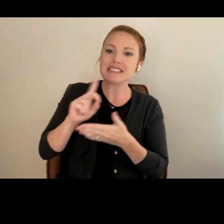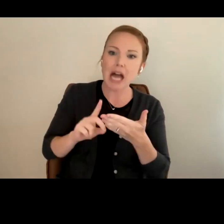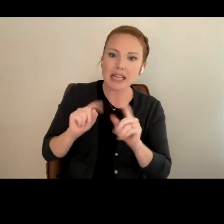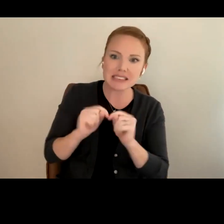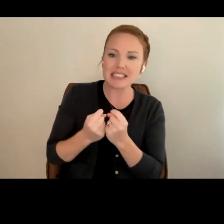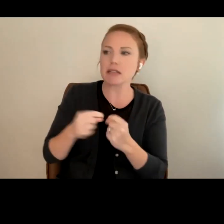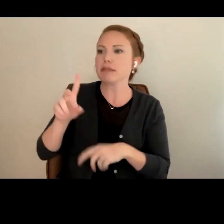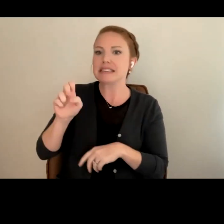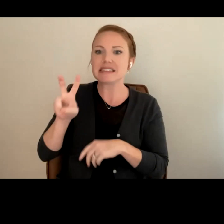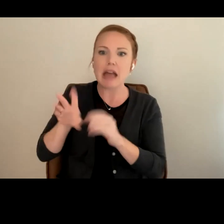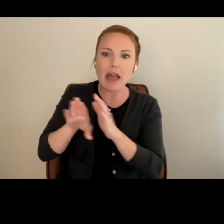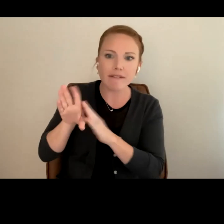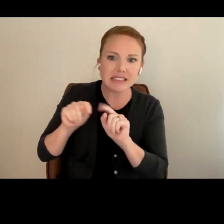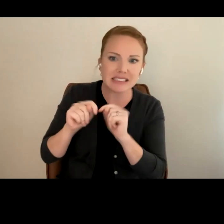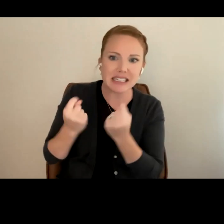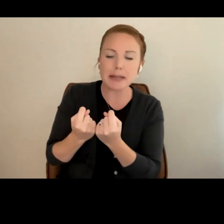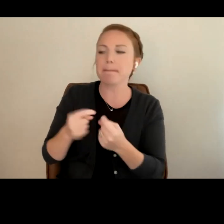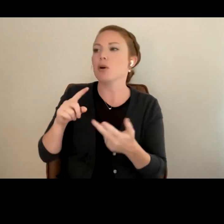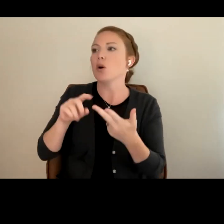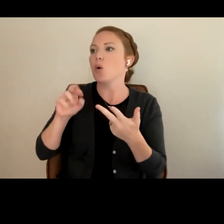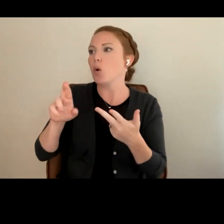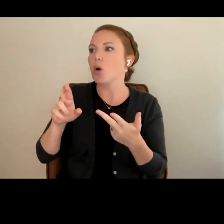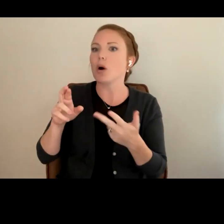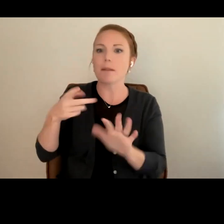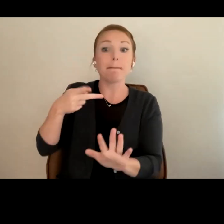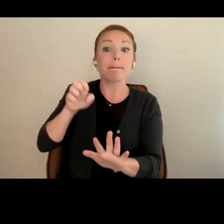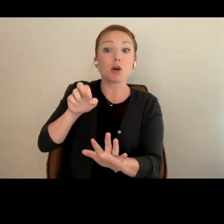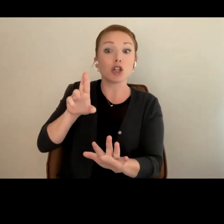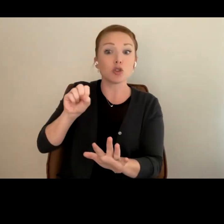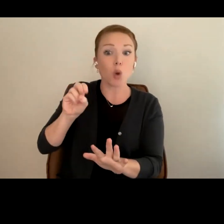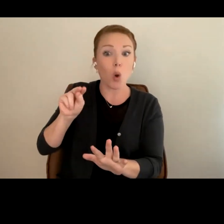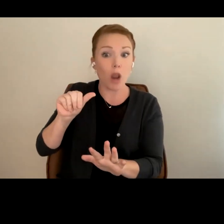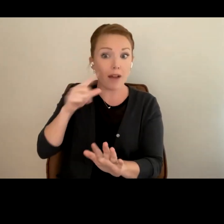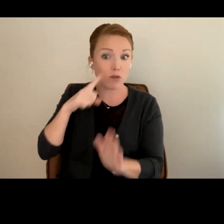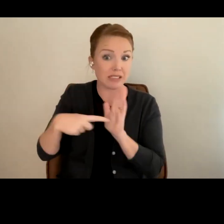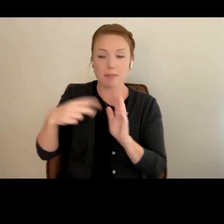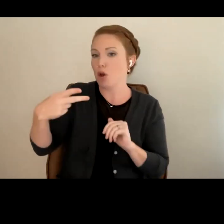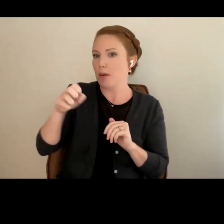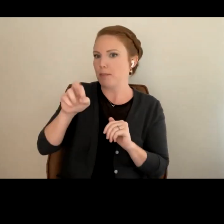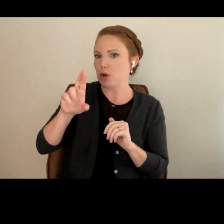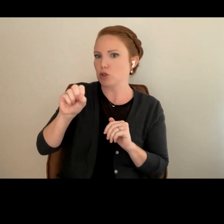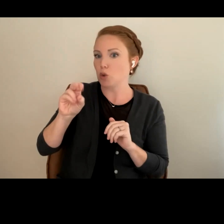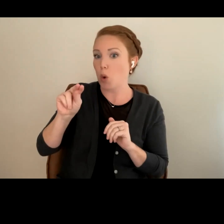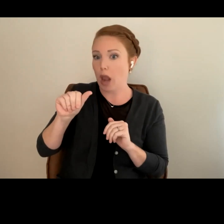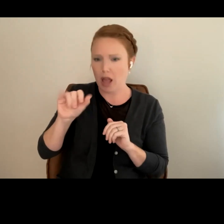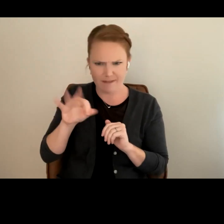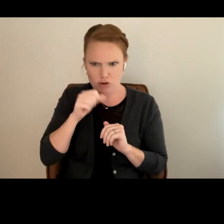go back to personas as an example. When they think about personas, for those who aren't familiar, technology teams will often have